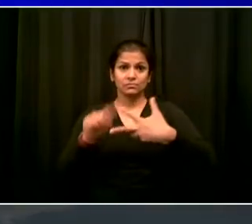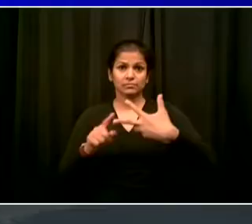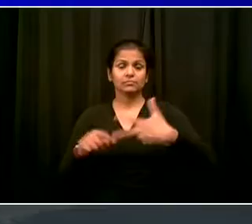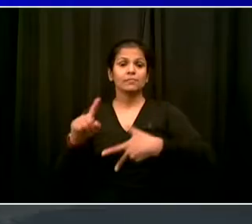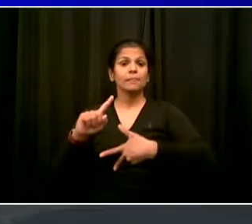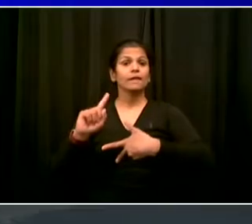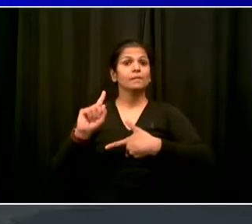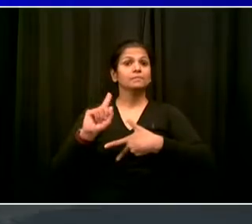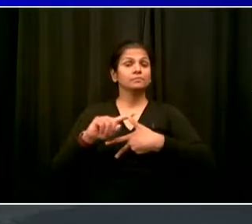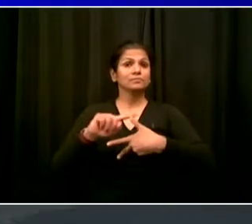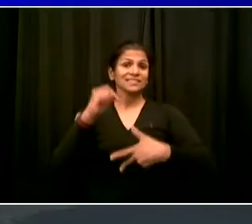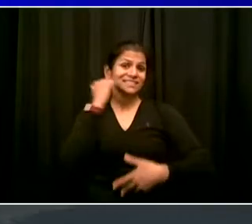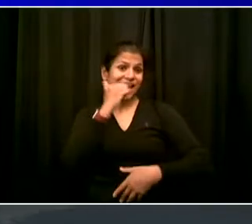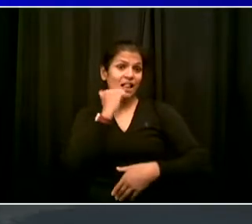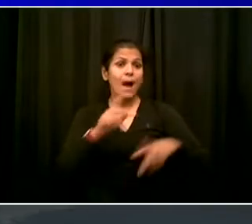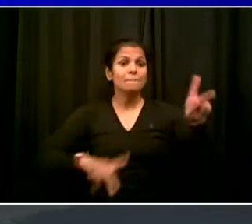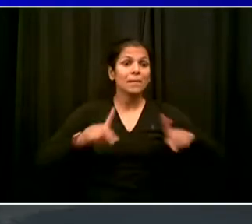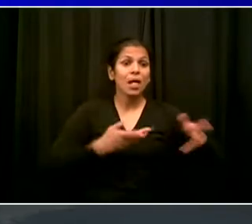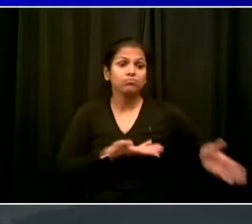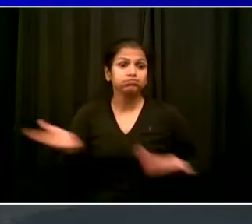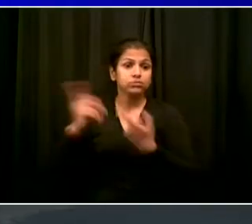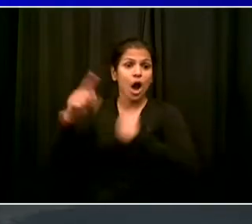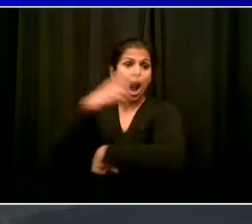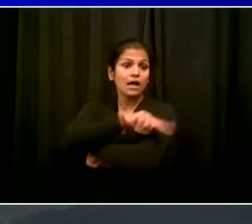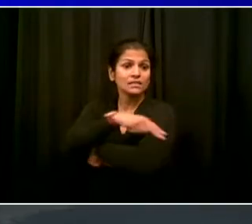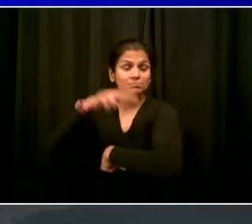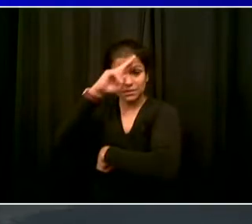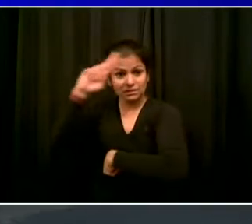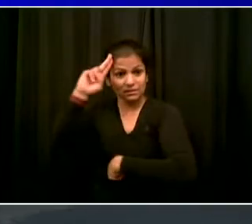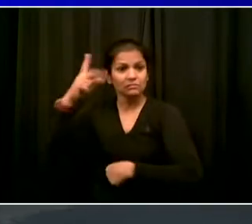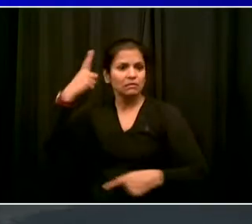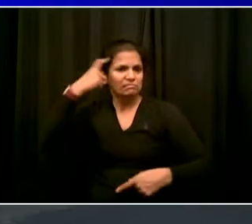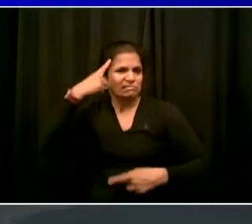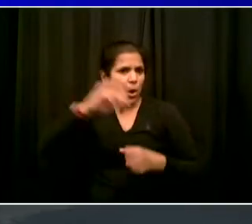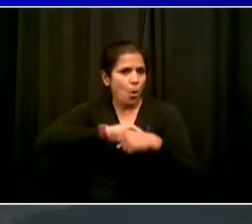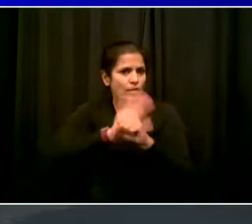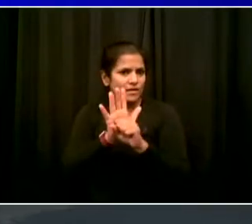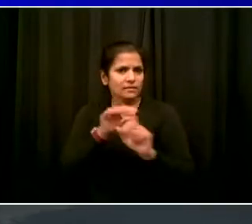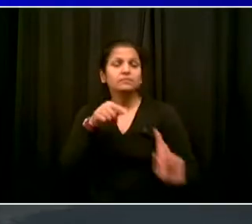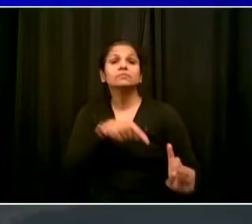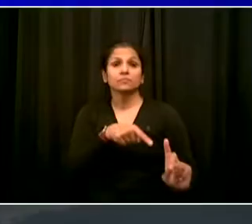THAT BIGGER CORNER. SO LET'S GO OVER THE INDICATORS.